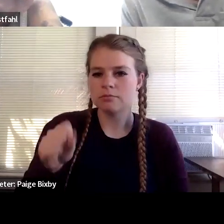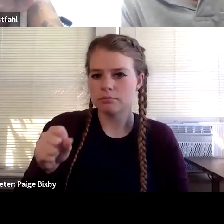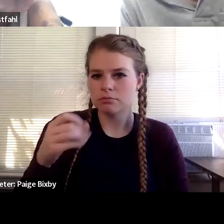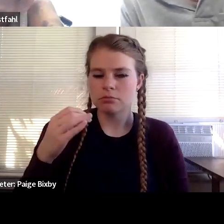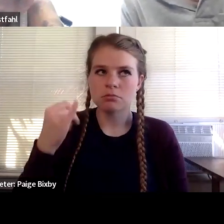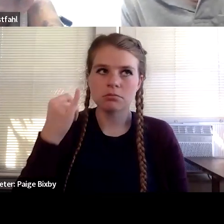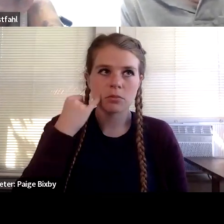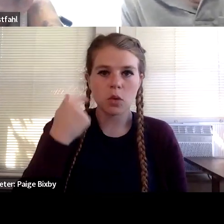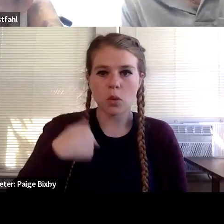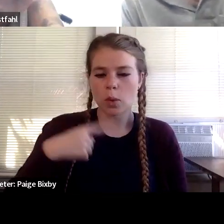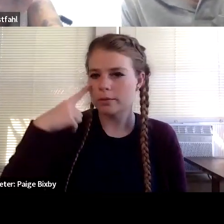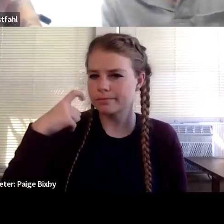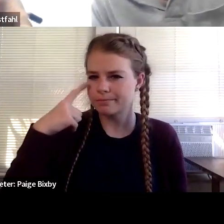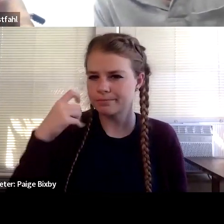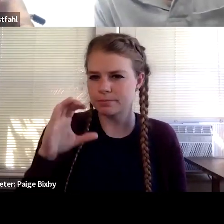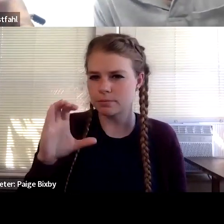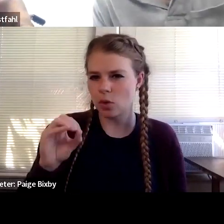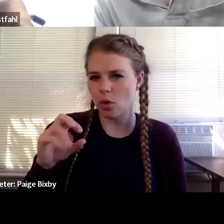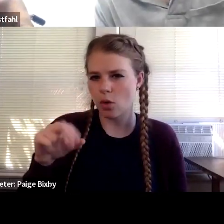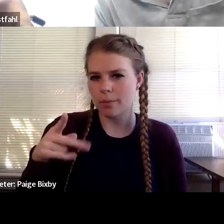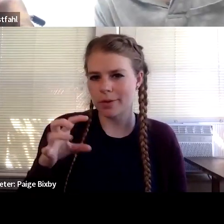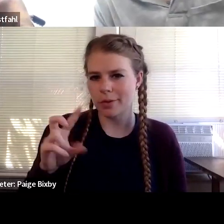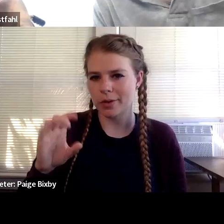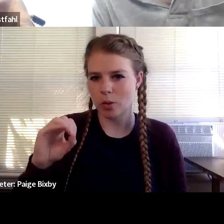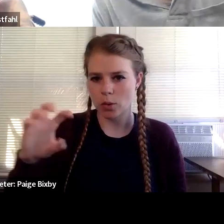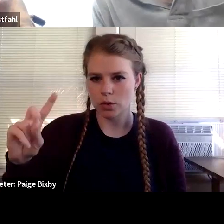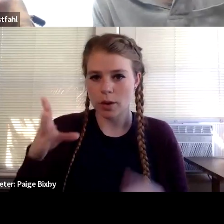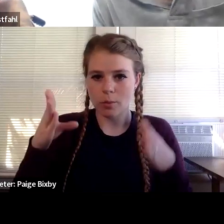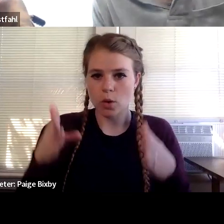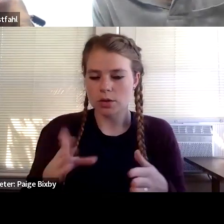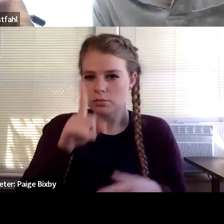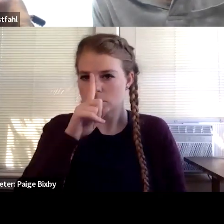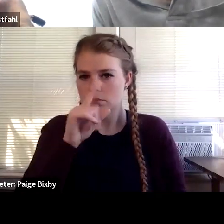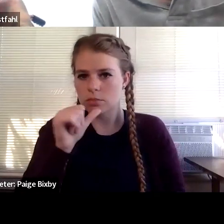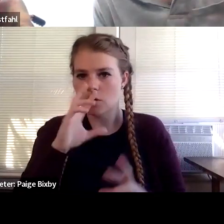the person is unresponsive, you can go ahead and use naloxone.